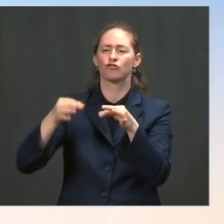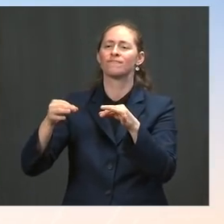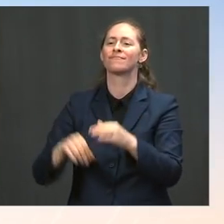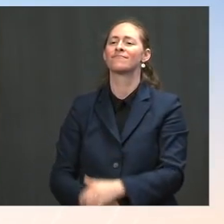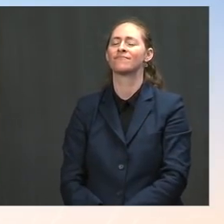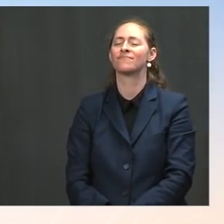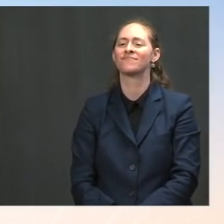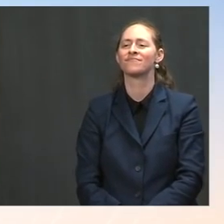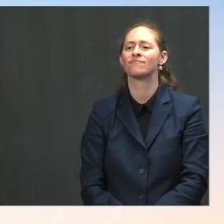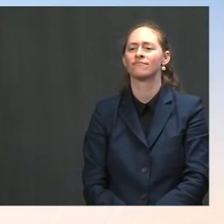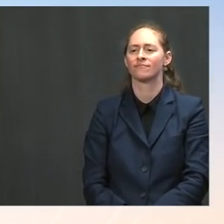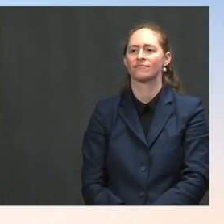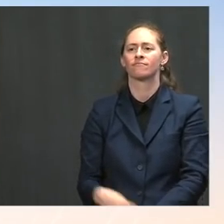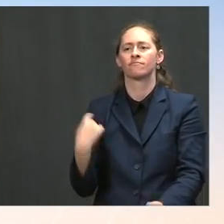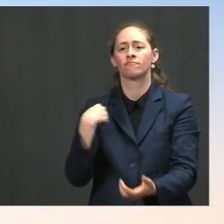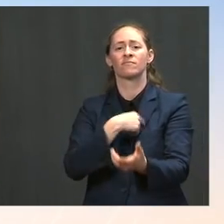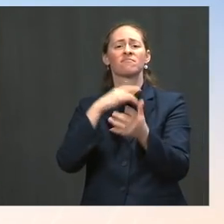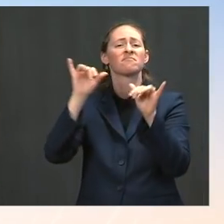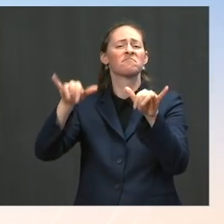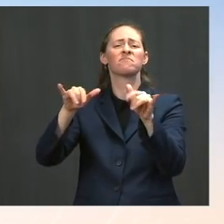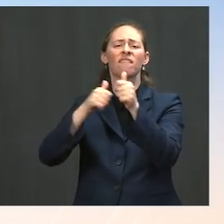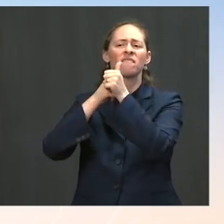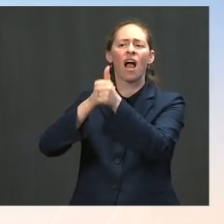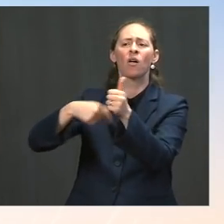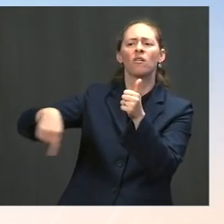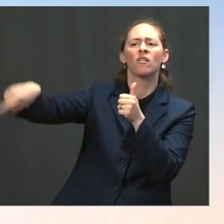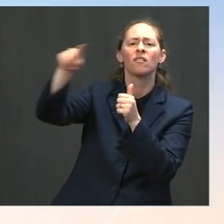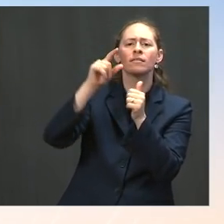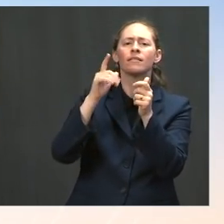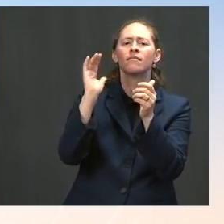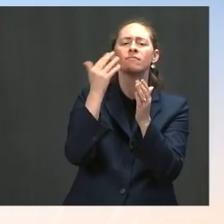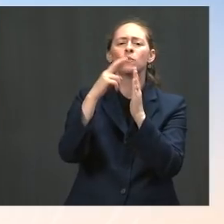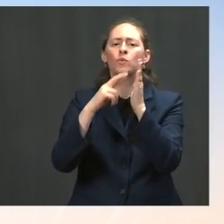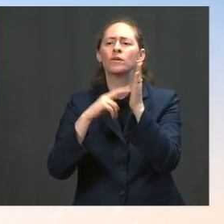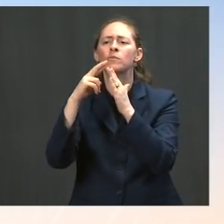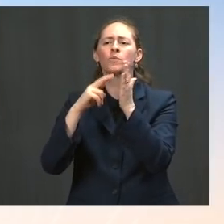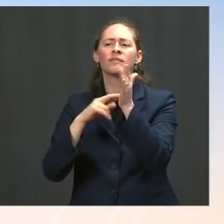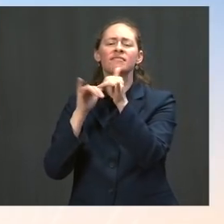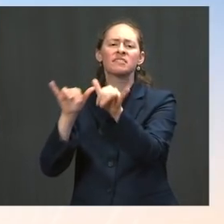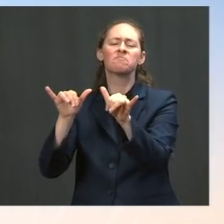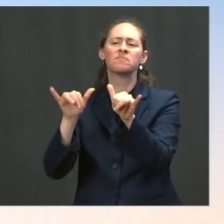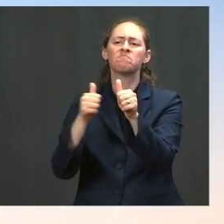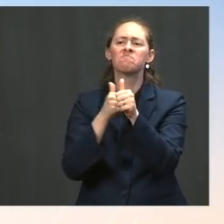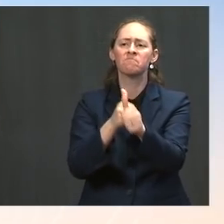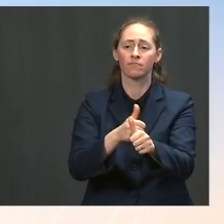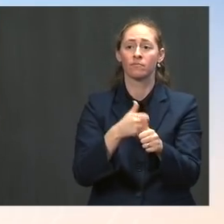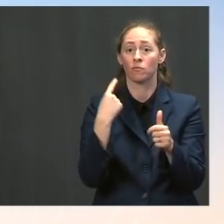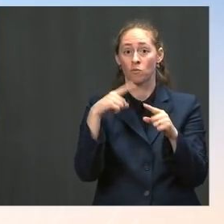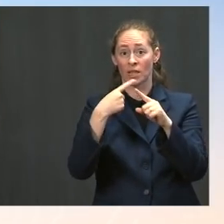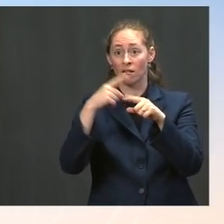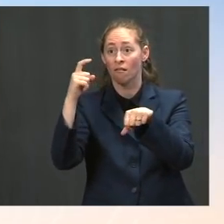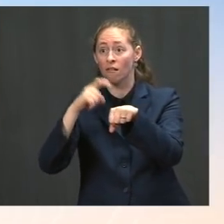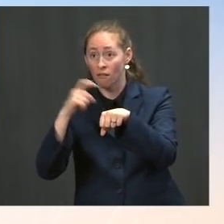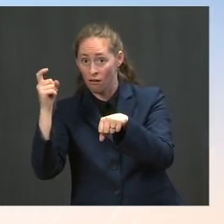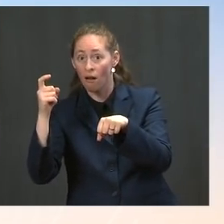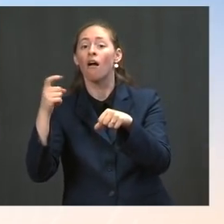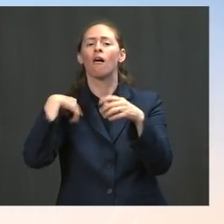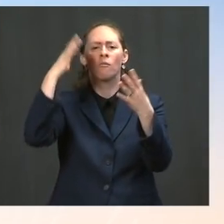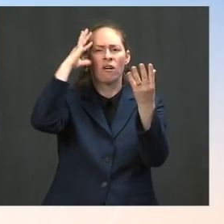We don't see it as a conflict. We give American citizens guidelines. They make their own decisions about whether they travel to certain countries around the world,